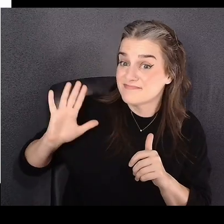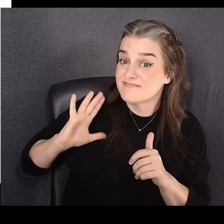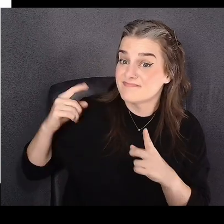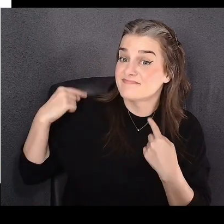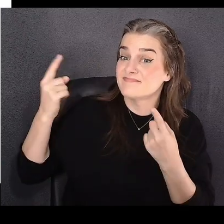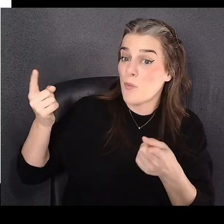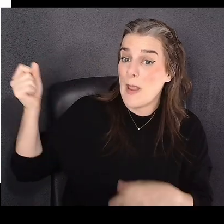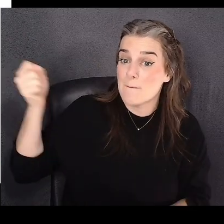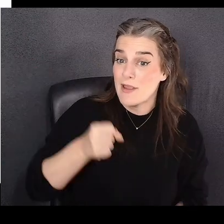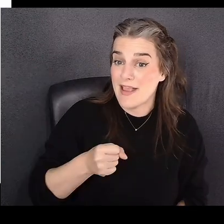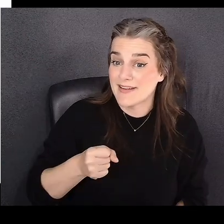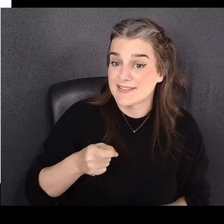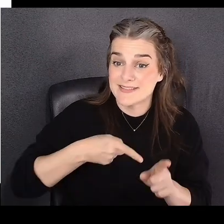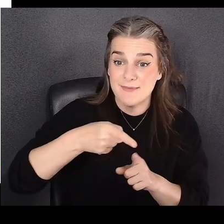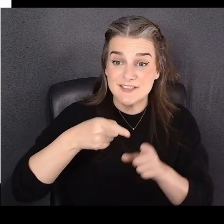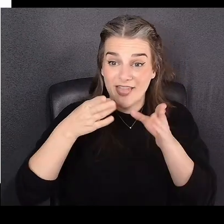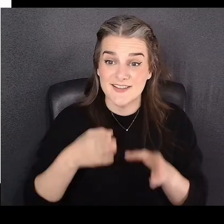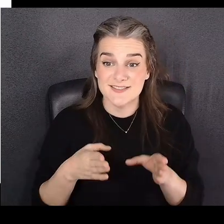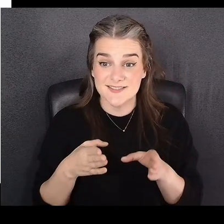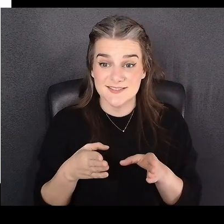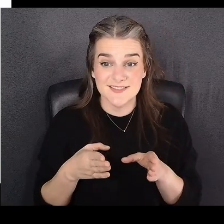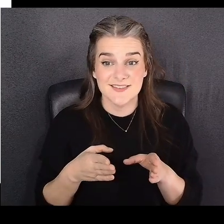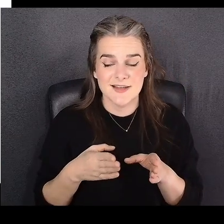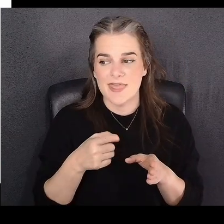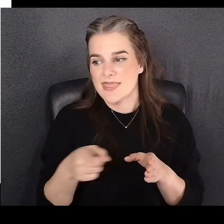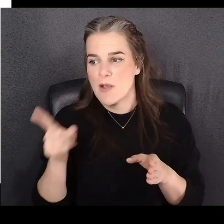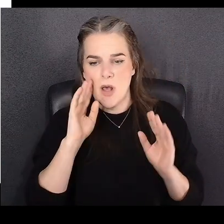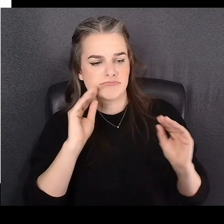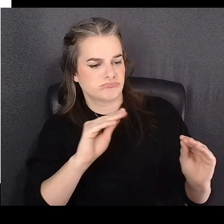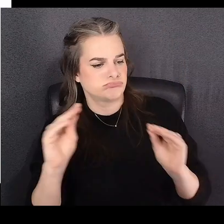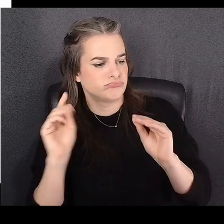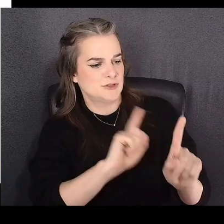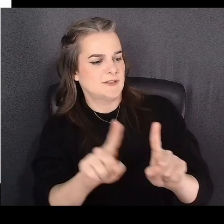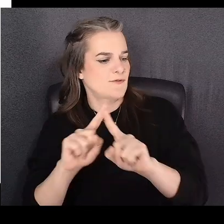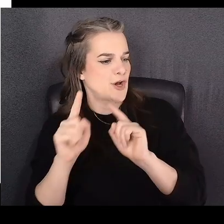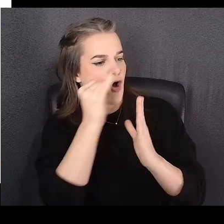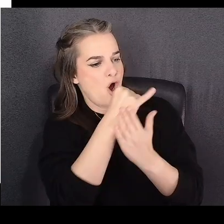talk about different artists. And then they will focus on that modality for the month